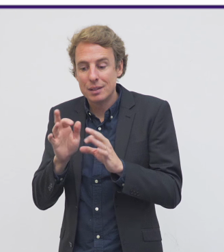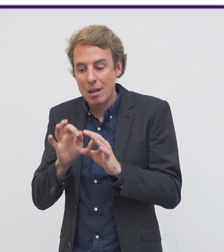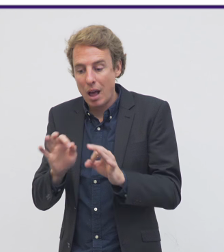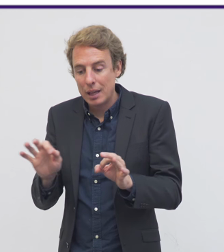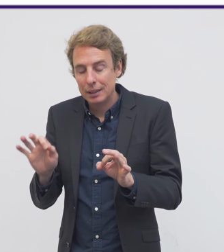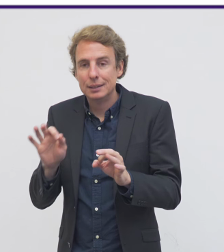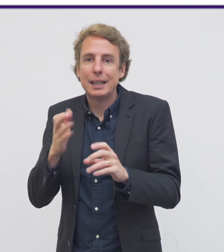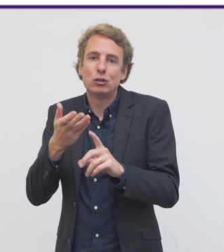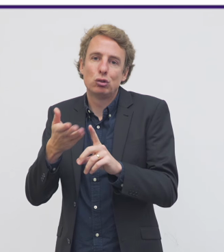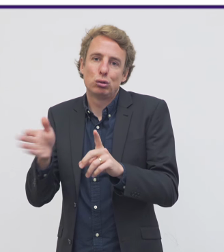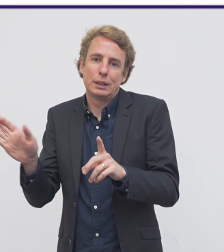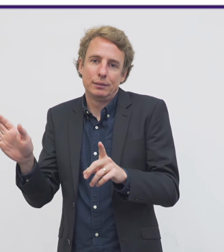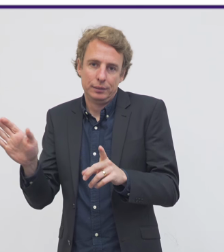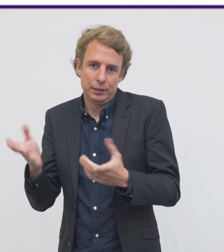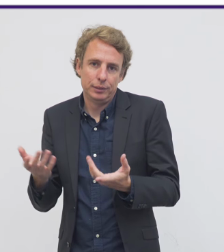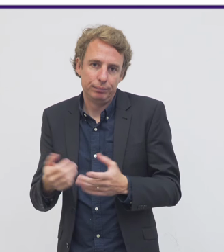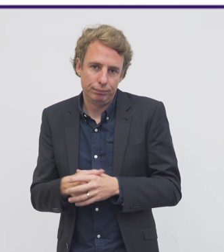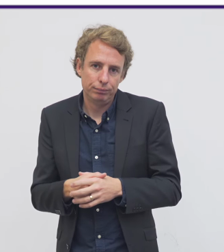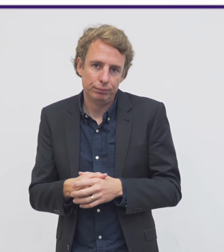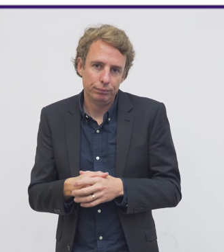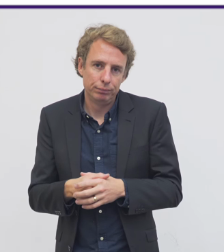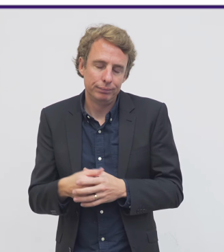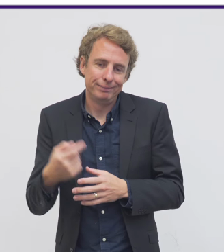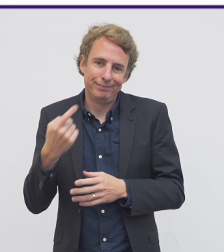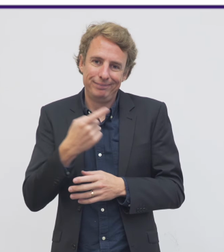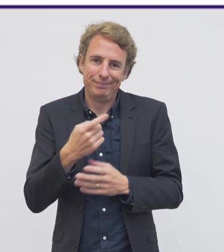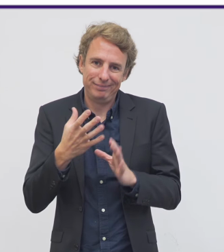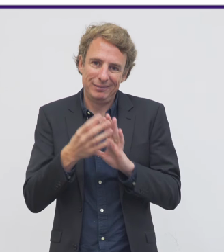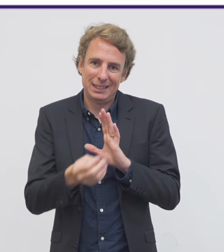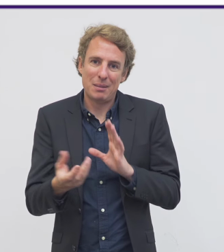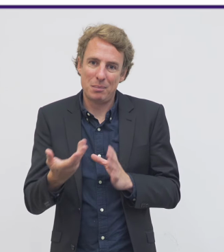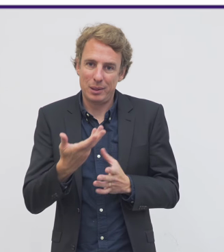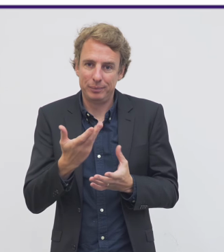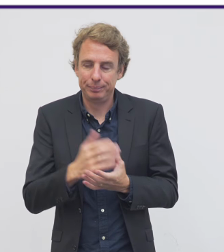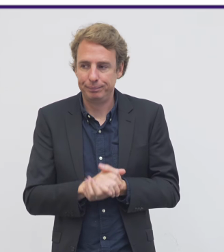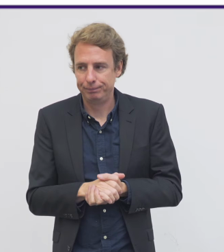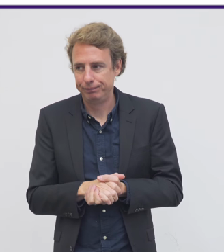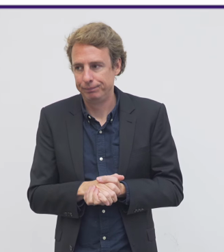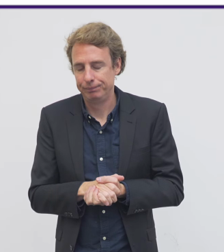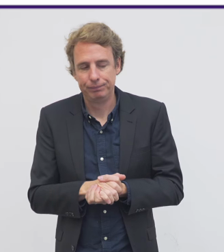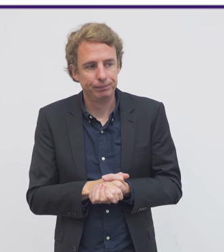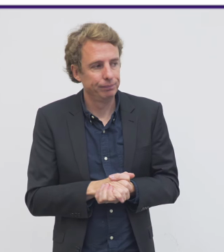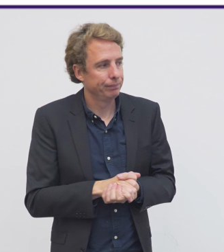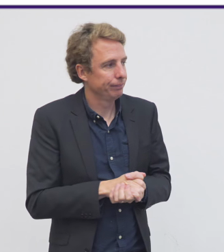Another bad anti-pattern is this guy. Nobody owns your pipeline.